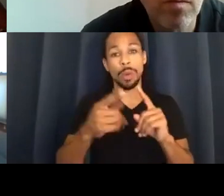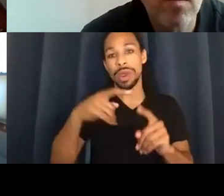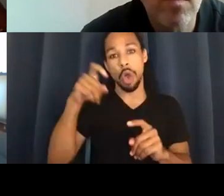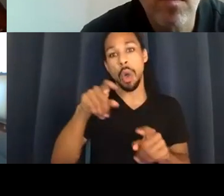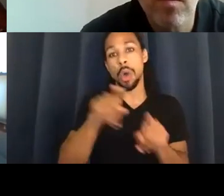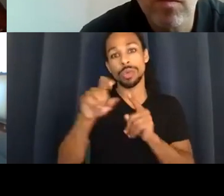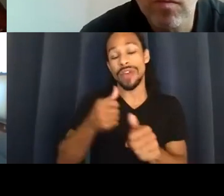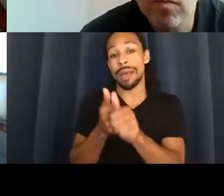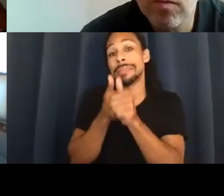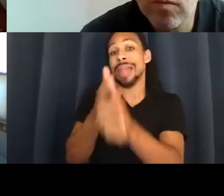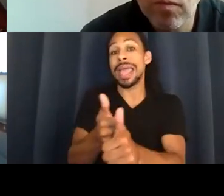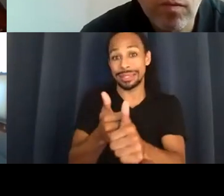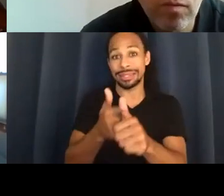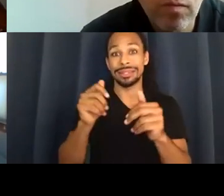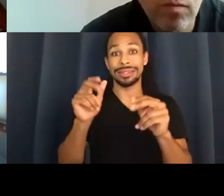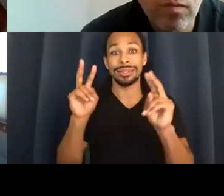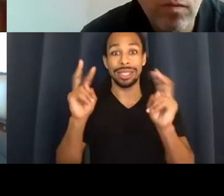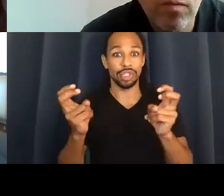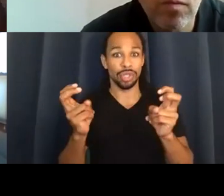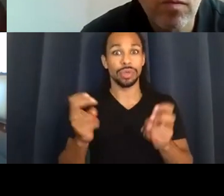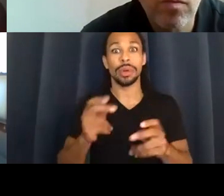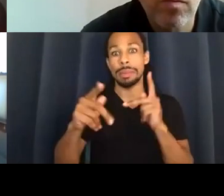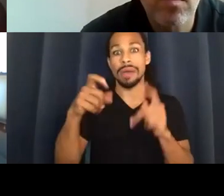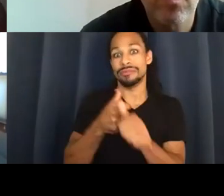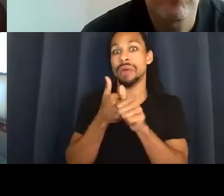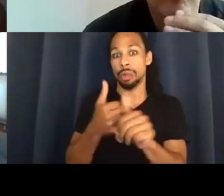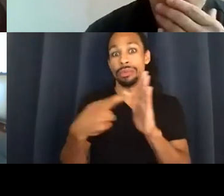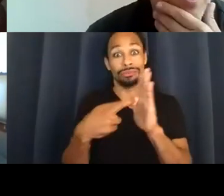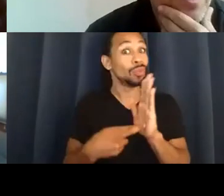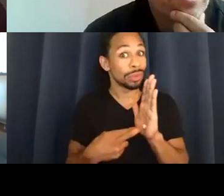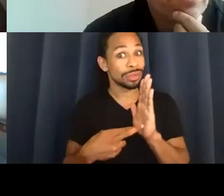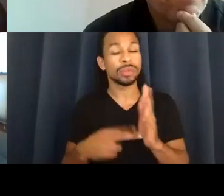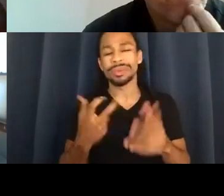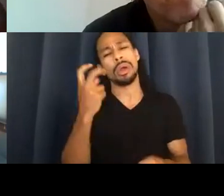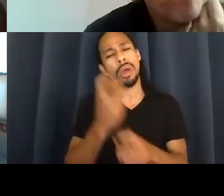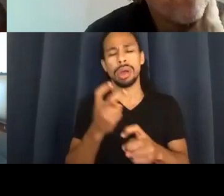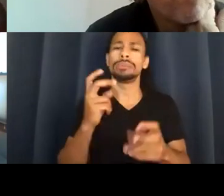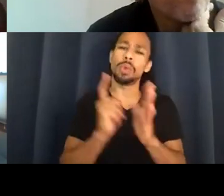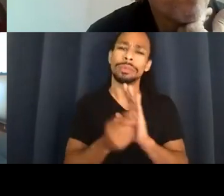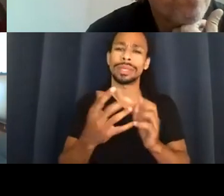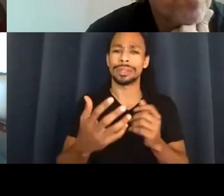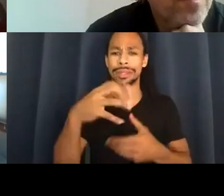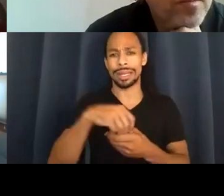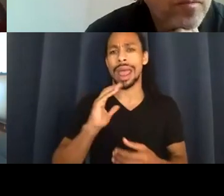a very hard moment on our industry. 18:12:16 >> CANDACE THOMPSON-ZACHERY: Yeah,